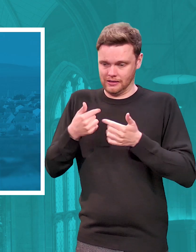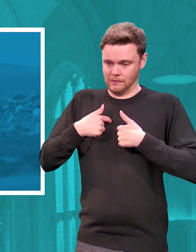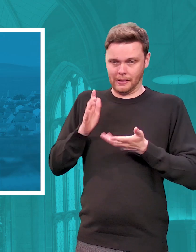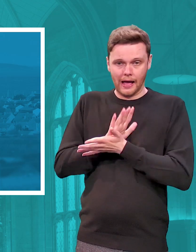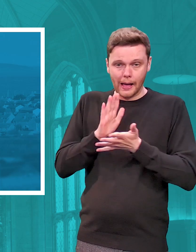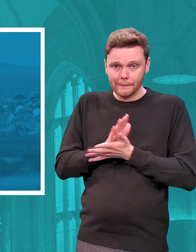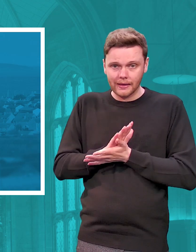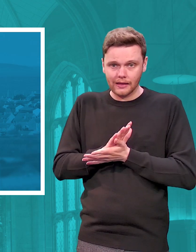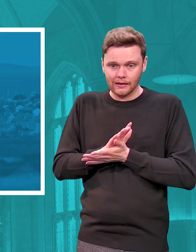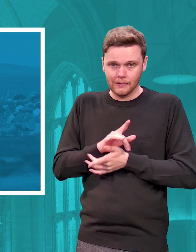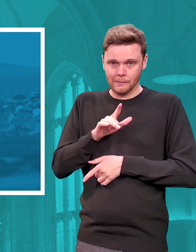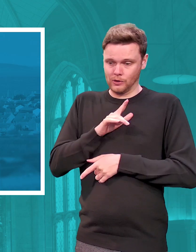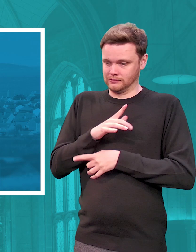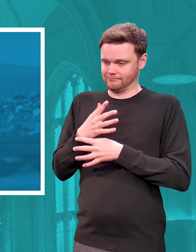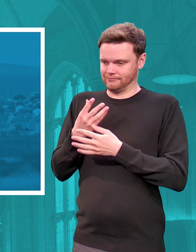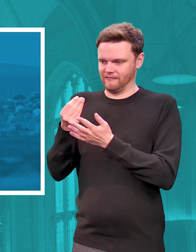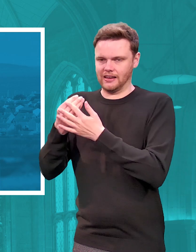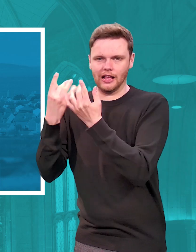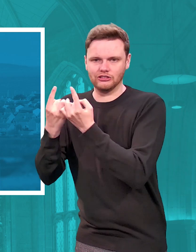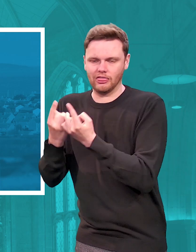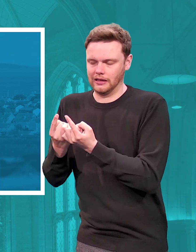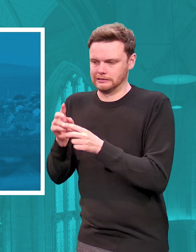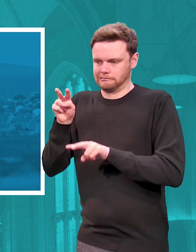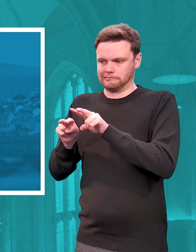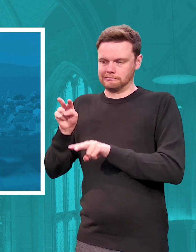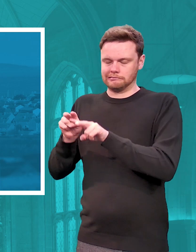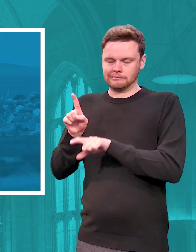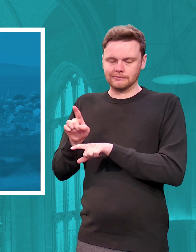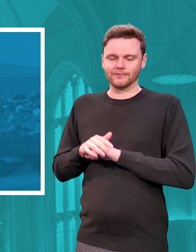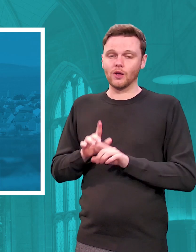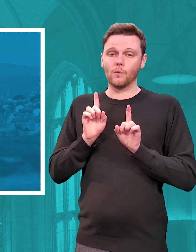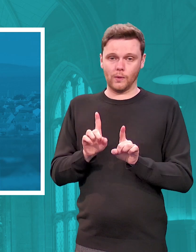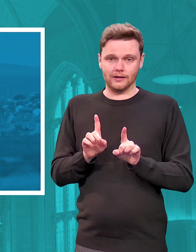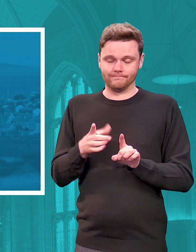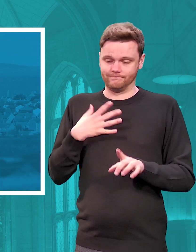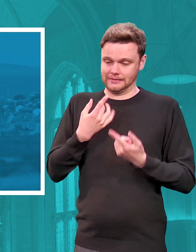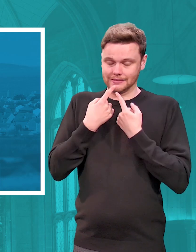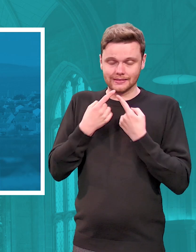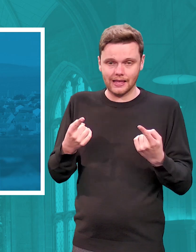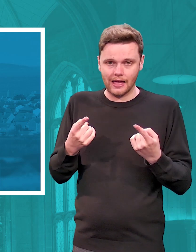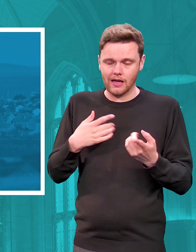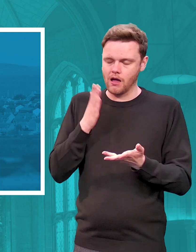especially when financial matters are at play. Well, let me say, I could not be happier